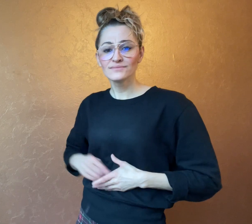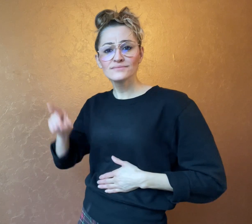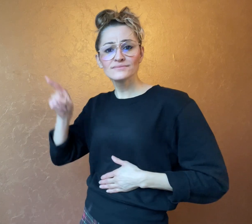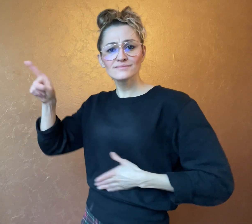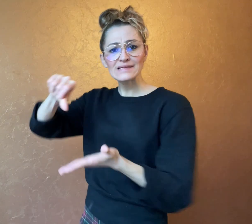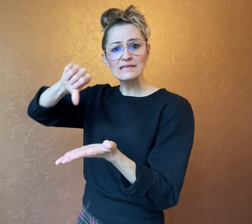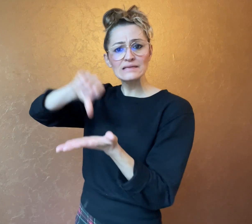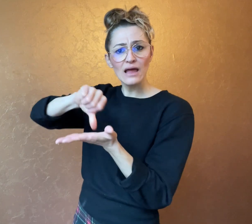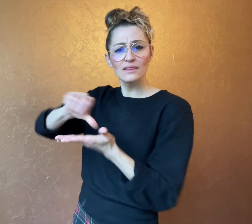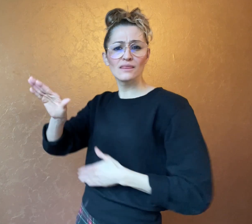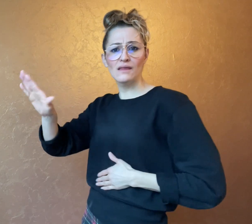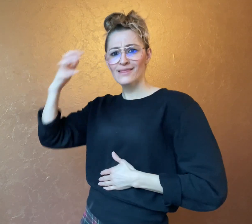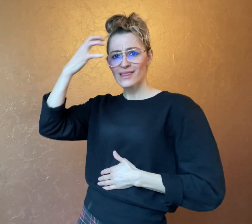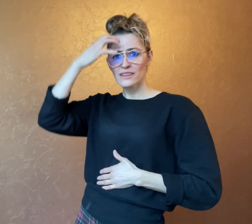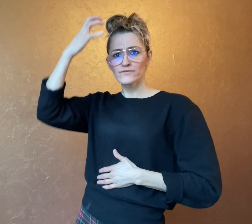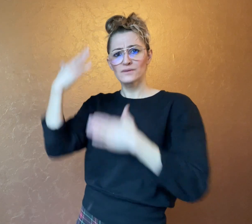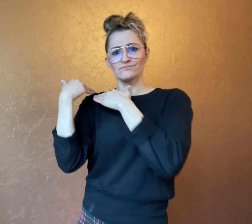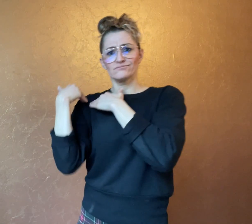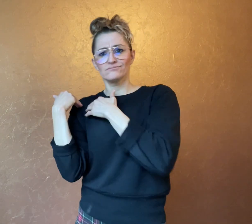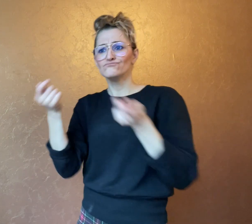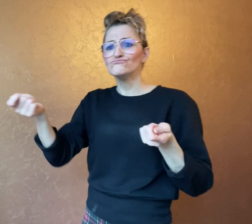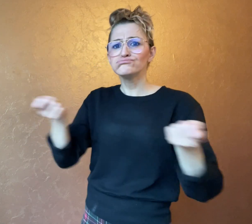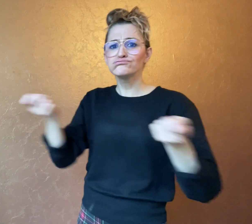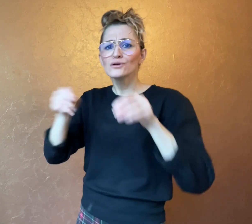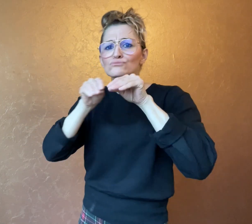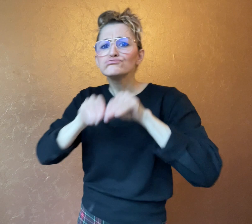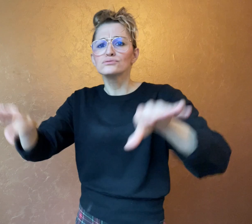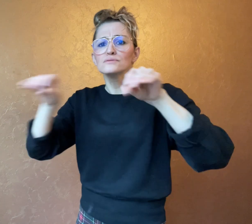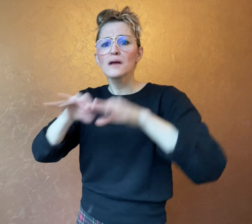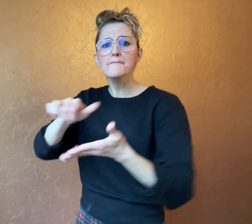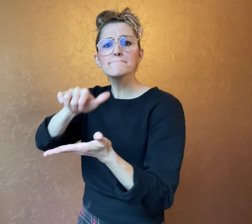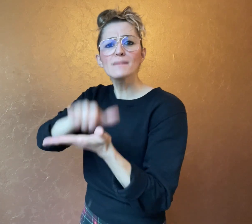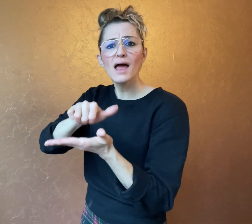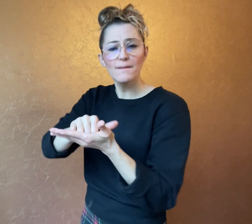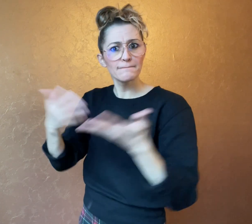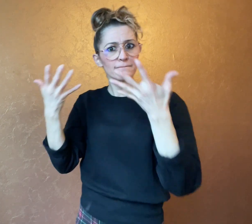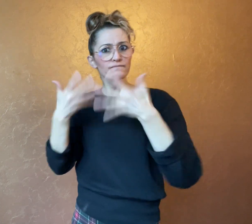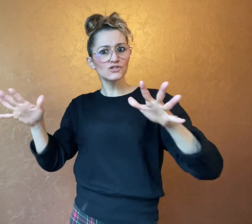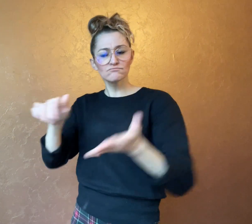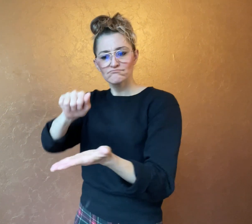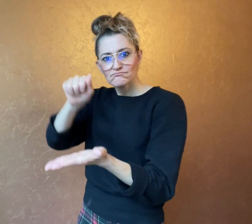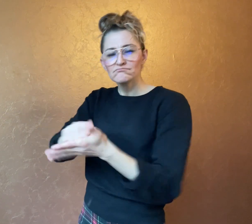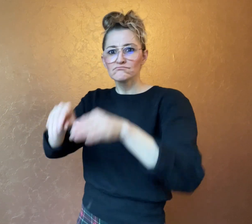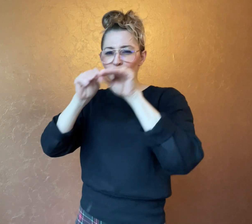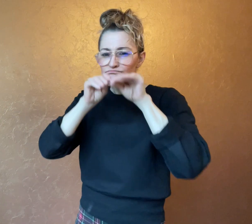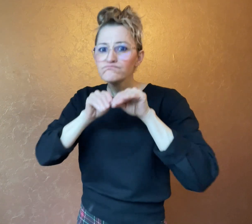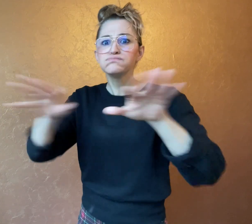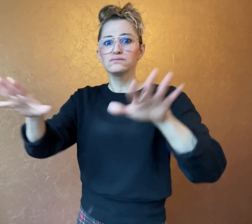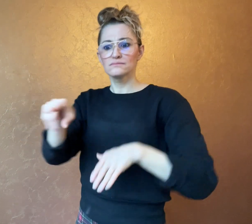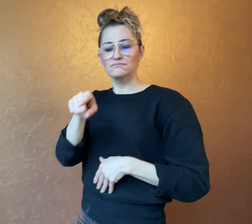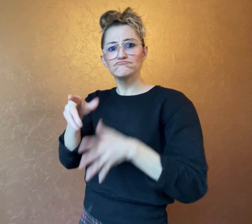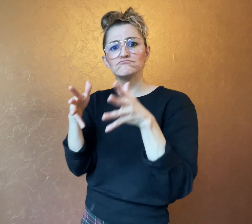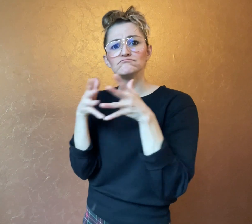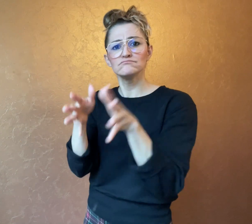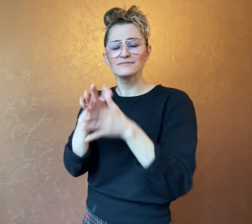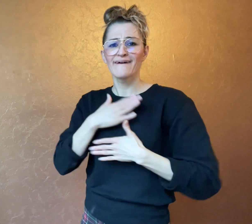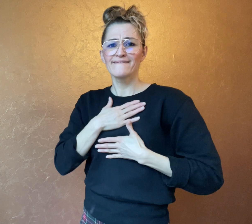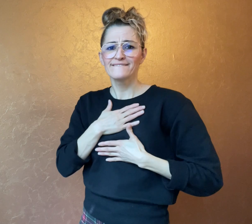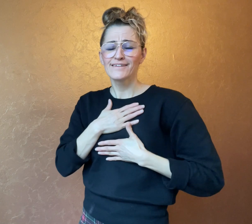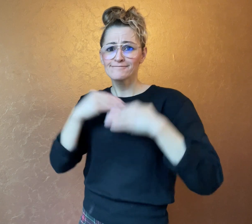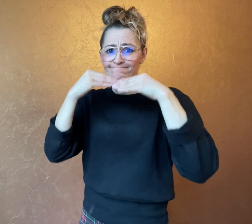A sad story about one of Iran’s best Deaf athletes Masoud Rastegar